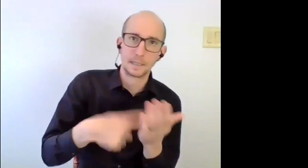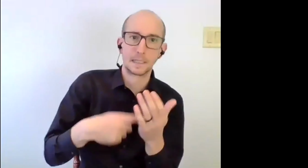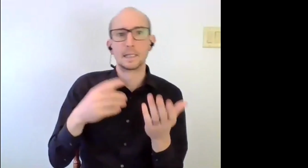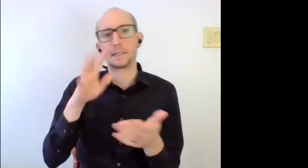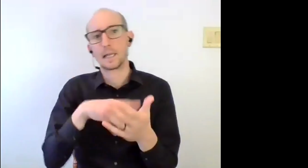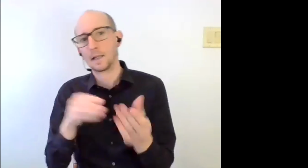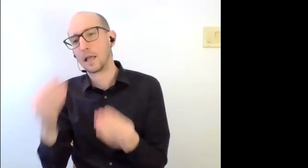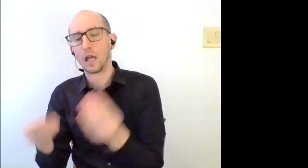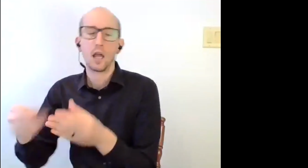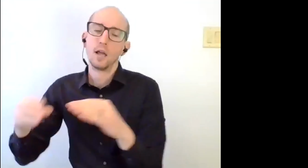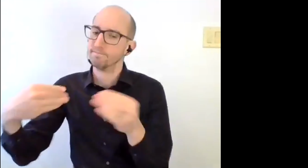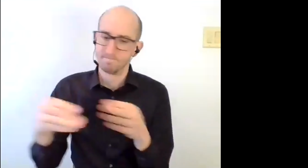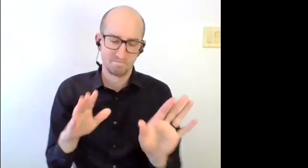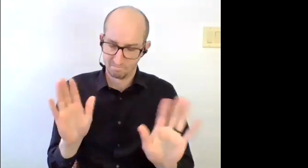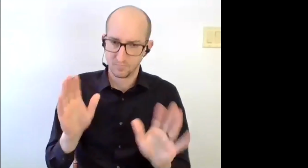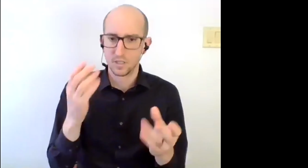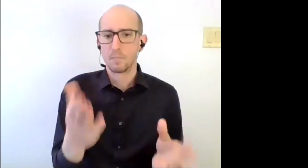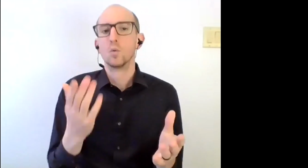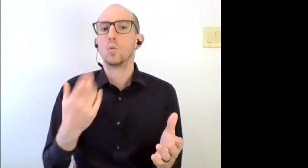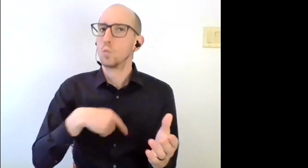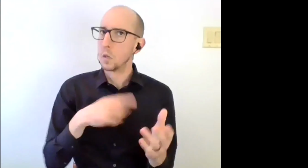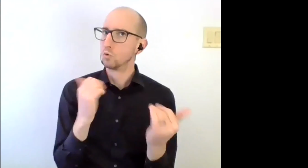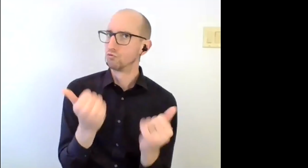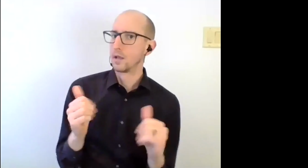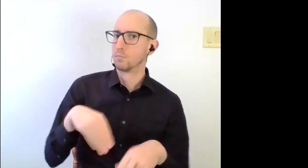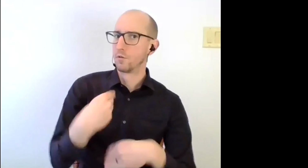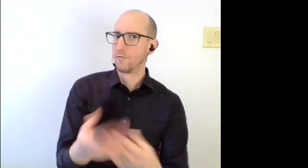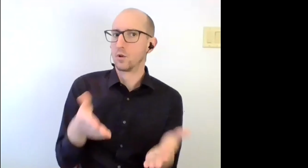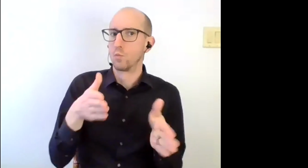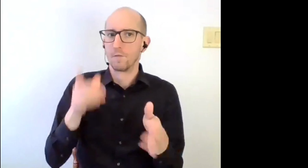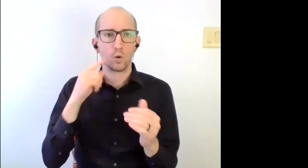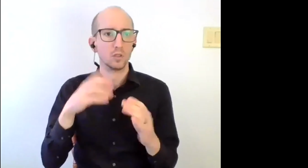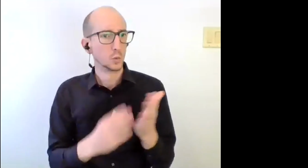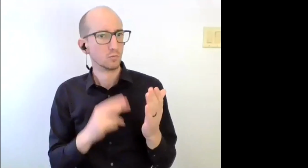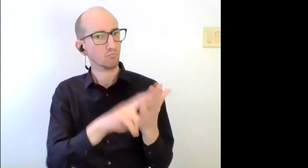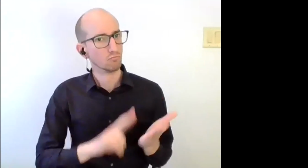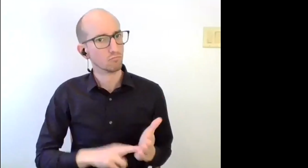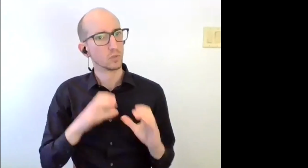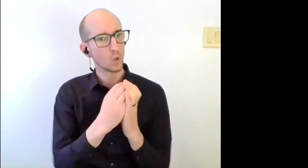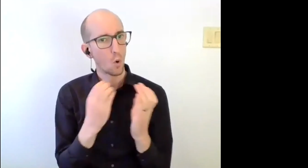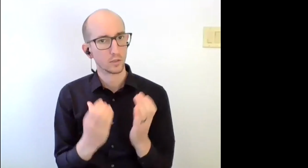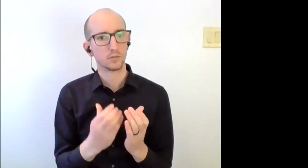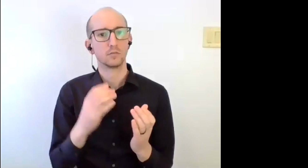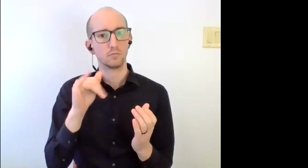wants to do a 9:00 a.m. lecture. There are still a by it register for courses